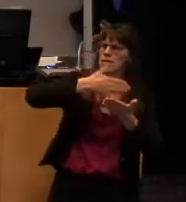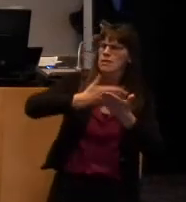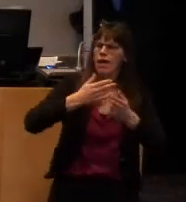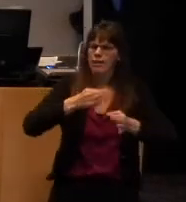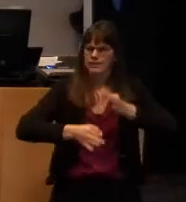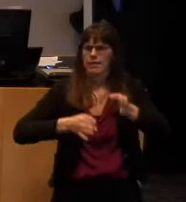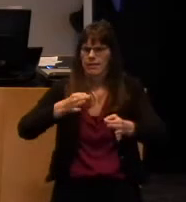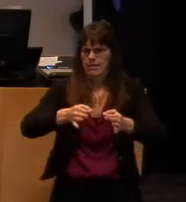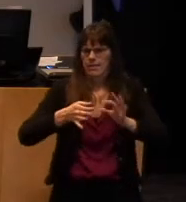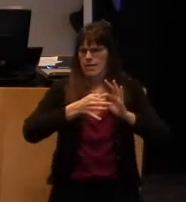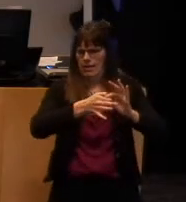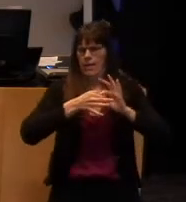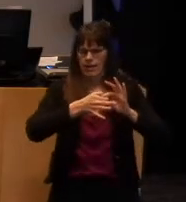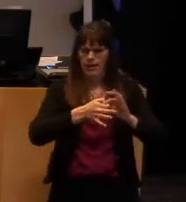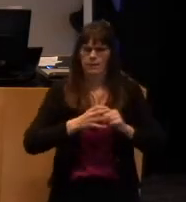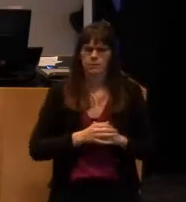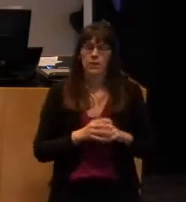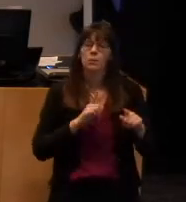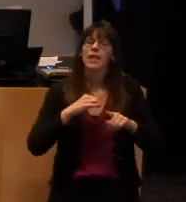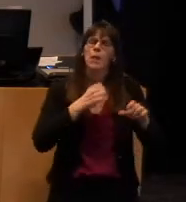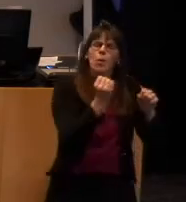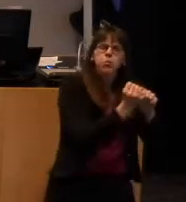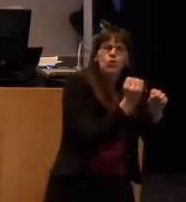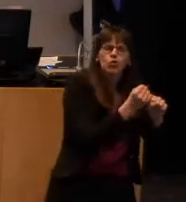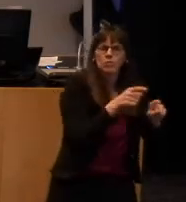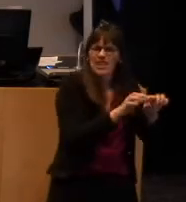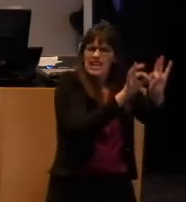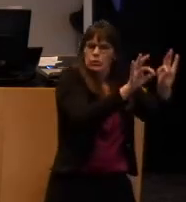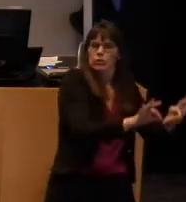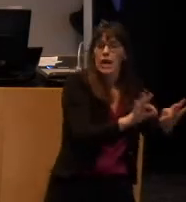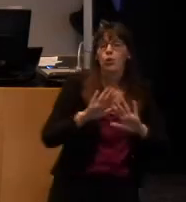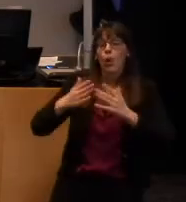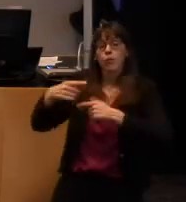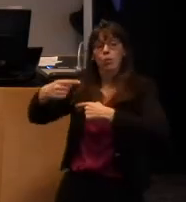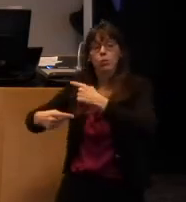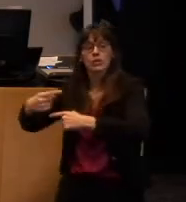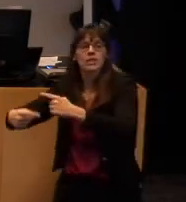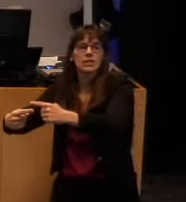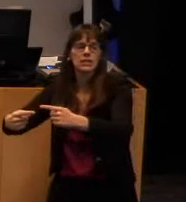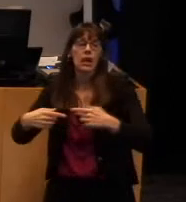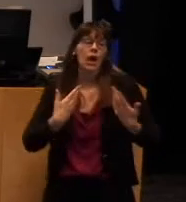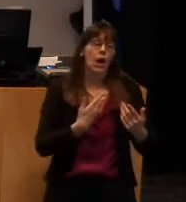which is a distinction between product and process oriented, between problem solving and routines,